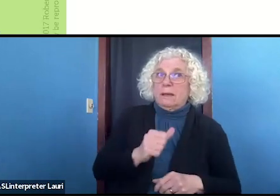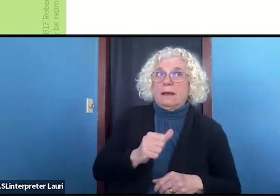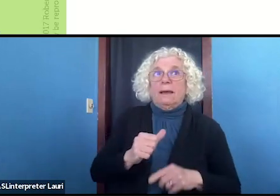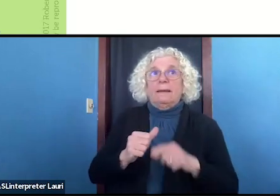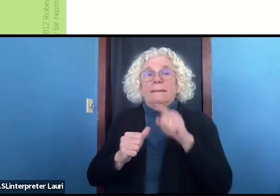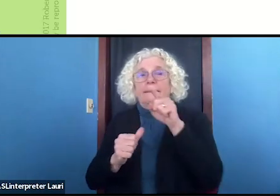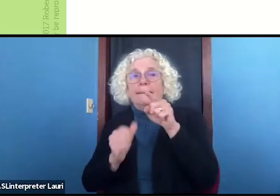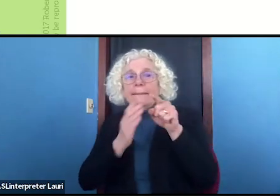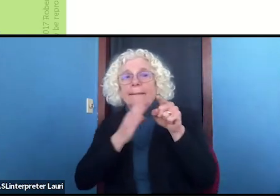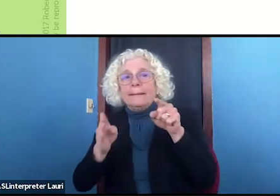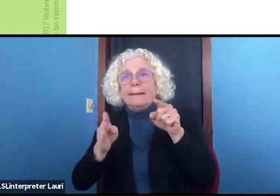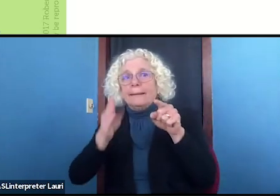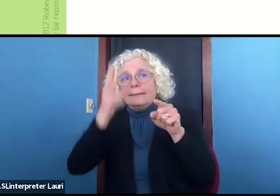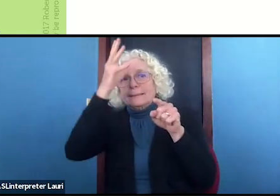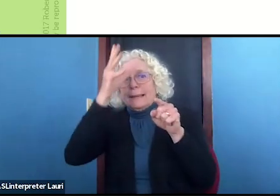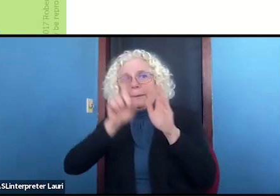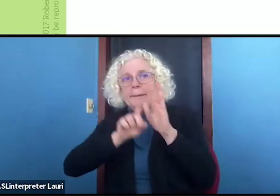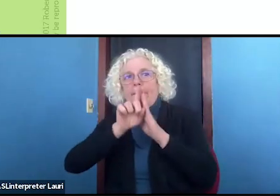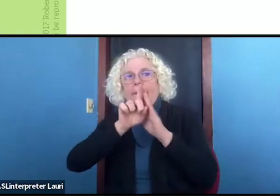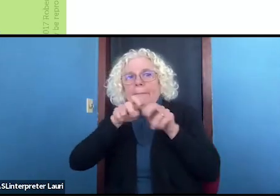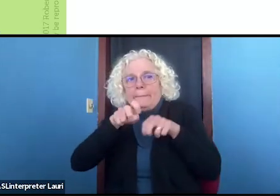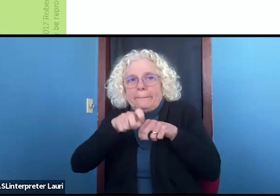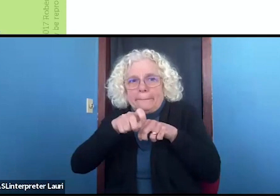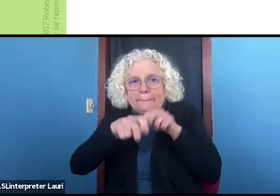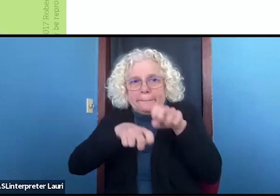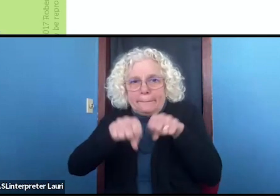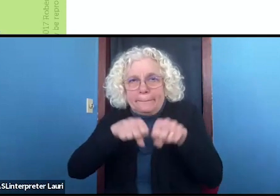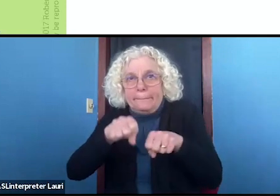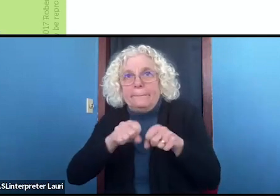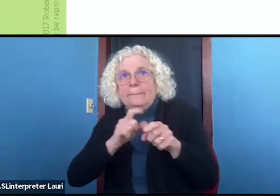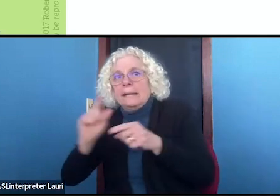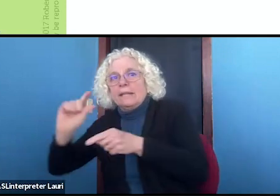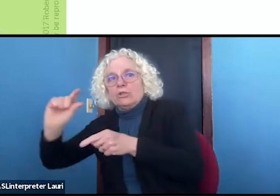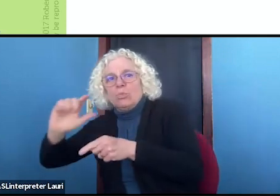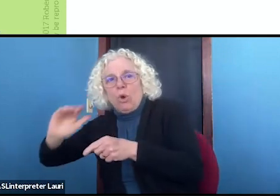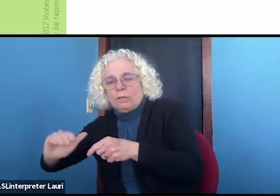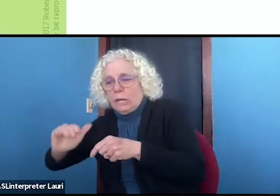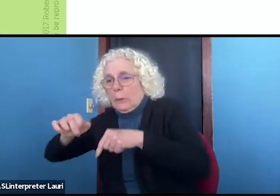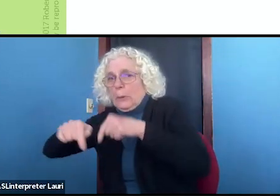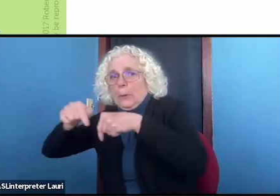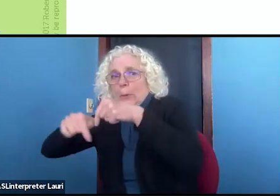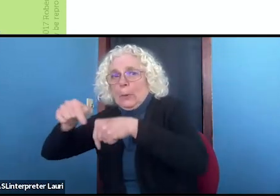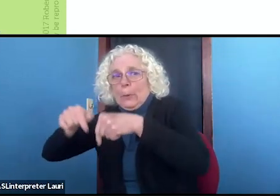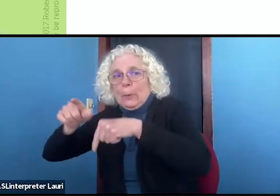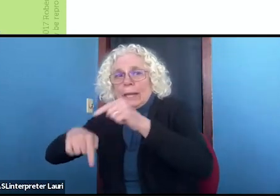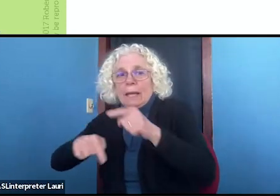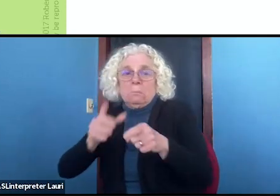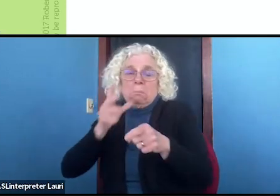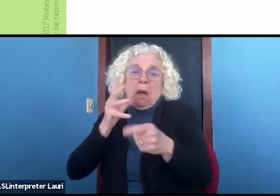hunched over and little one so small can barely touch the pedals. Mom is doing all right.